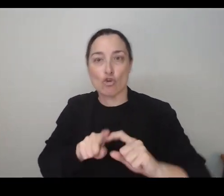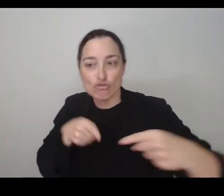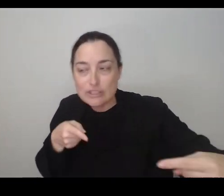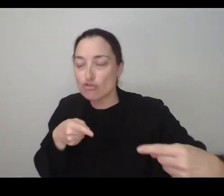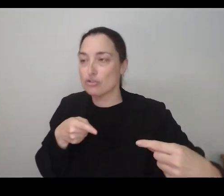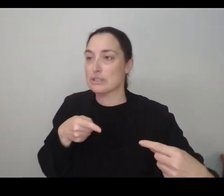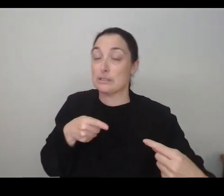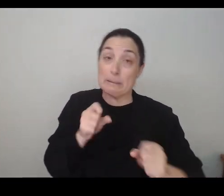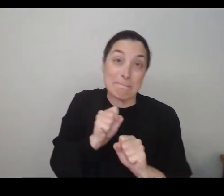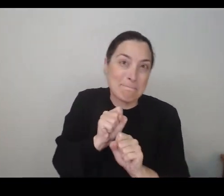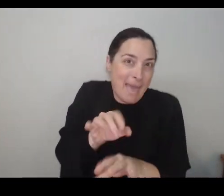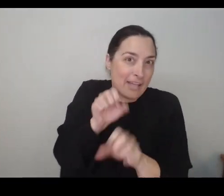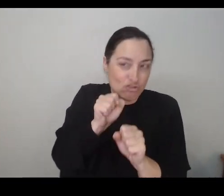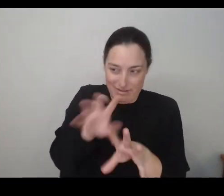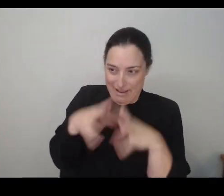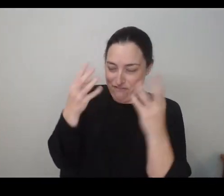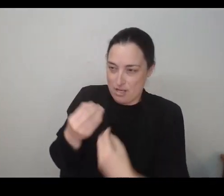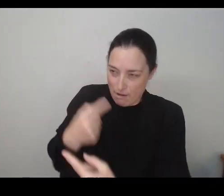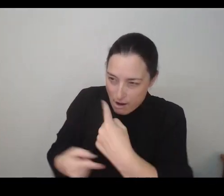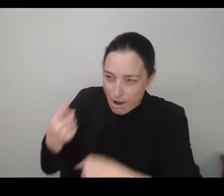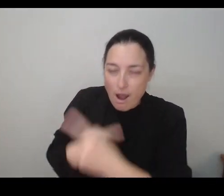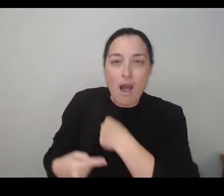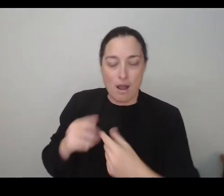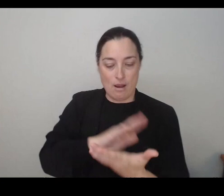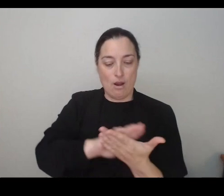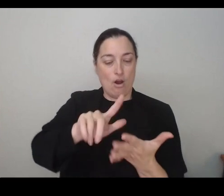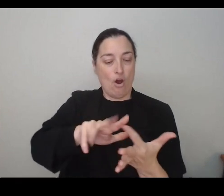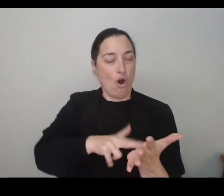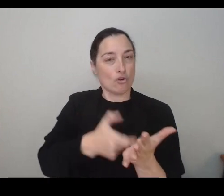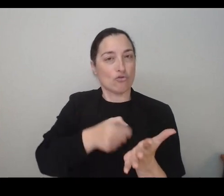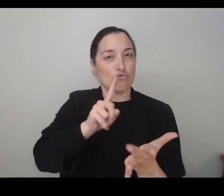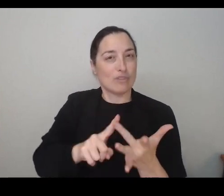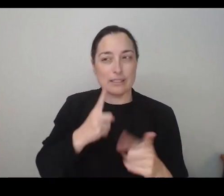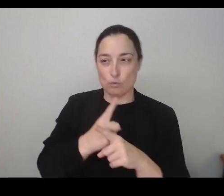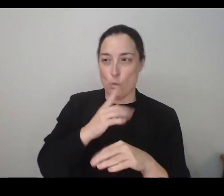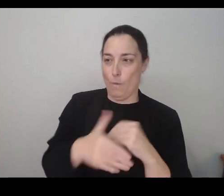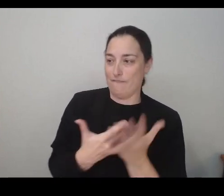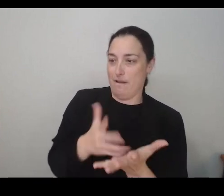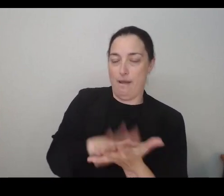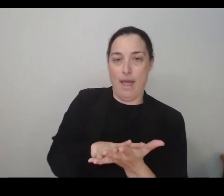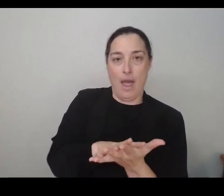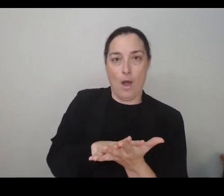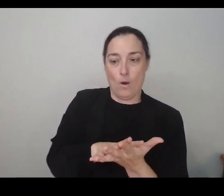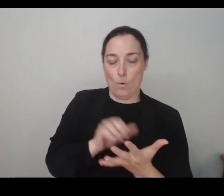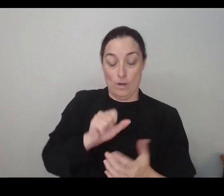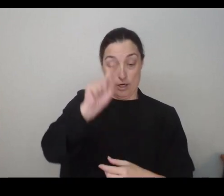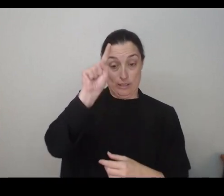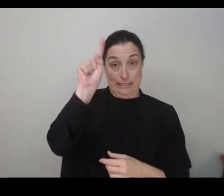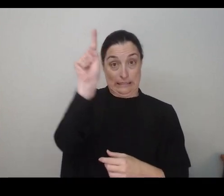It was so wonderful to hear Henri talk about how he built the connections between his contemporaries, between place